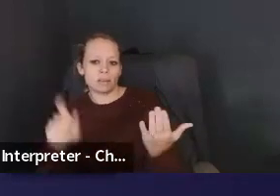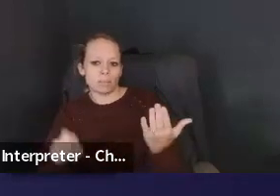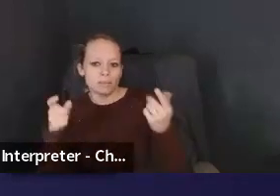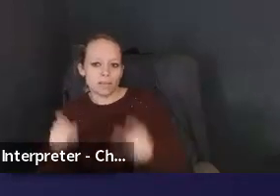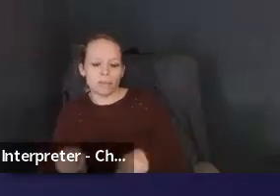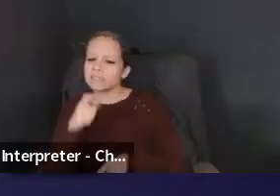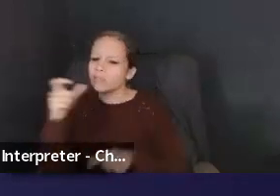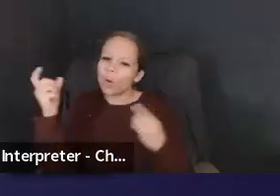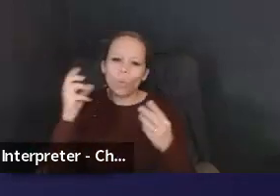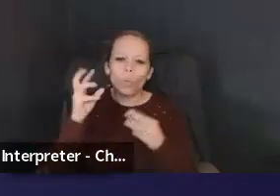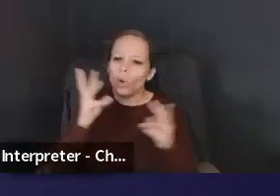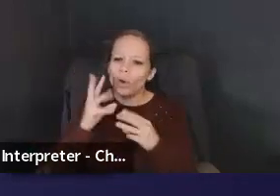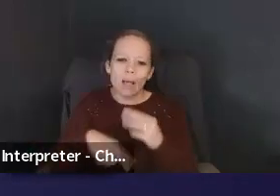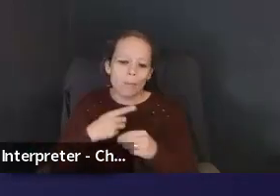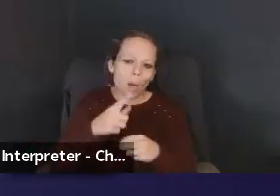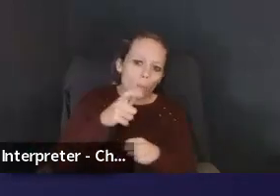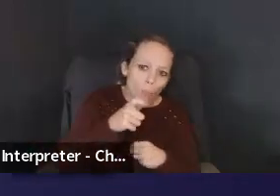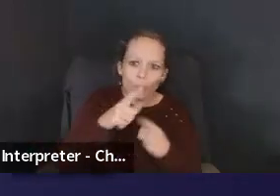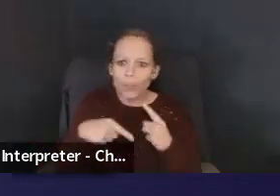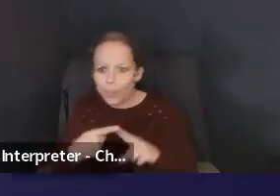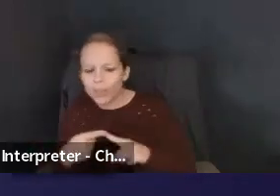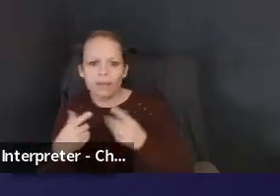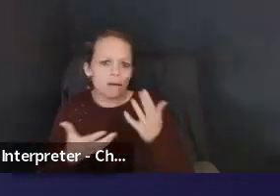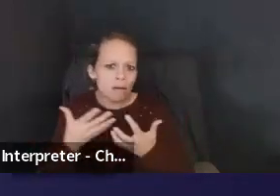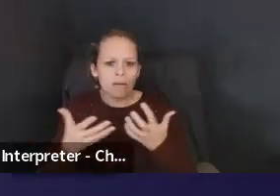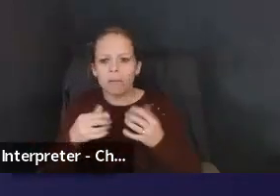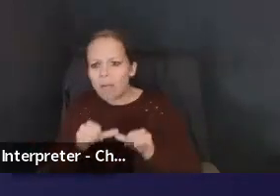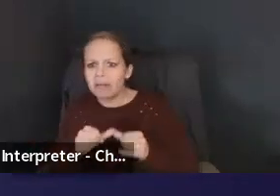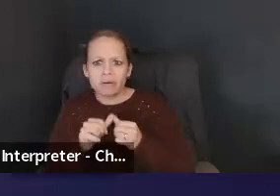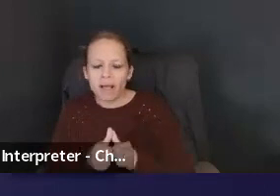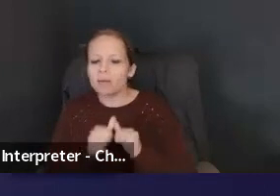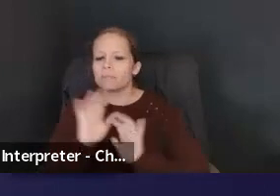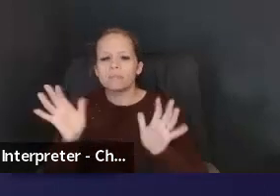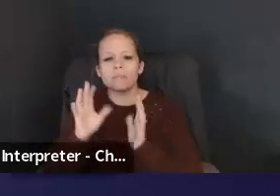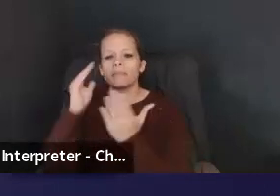or who, or how it's going to be observed or measured. Just list them out. And then,